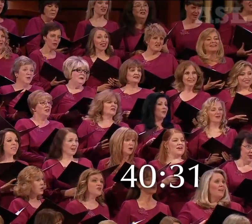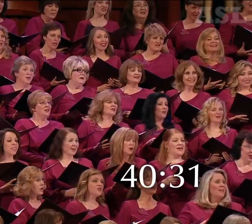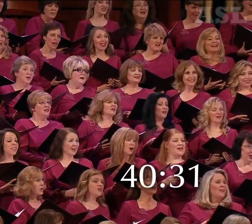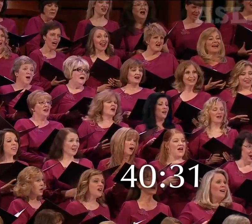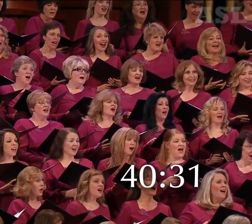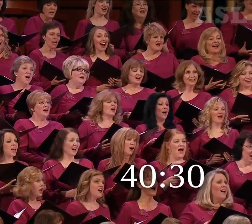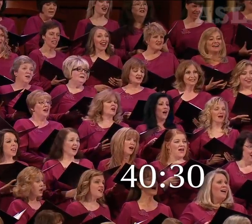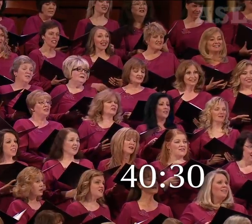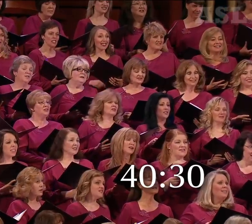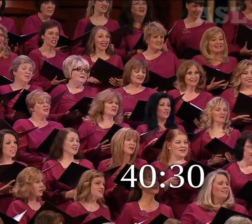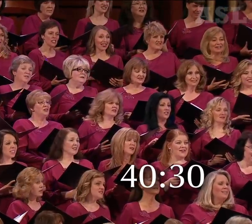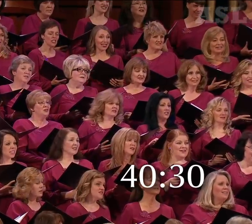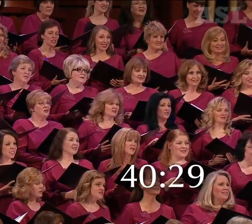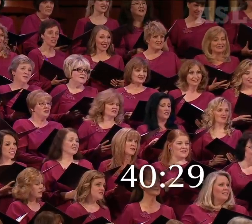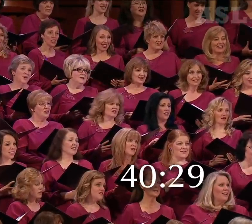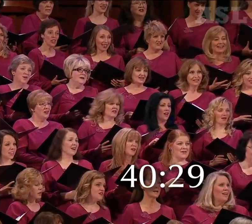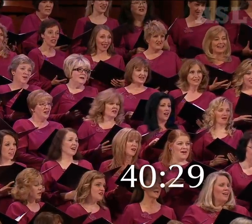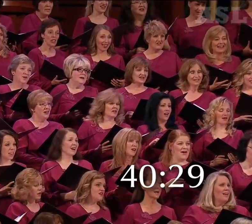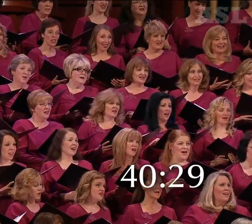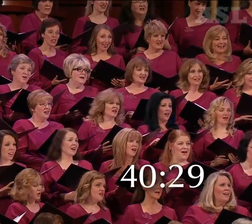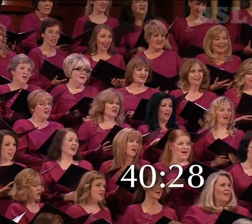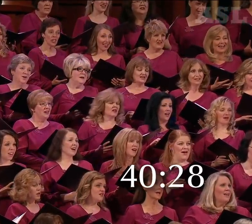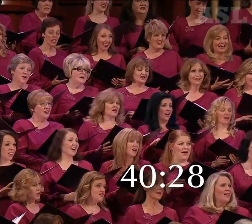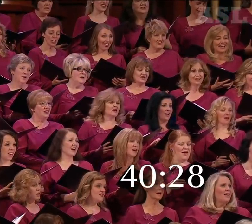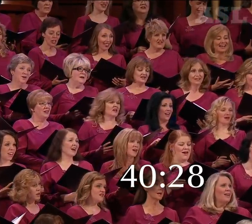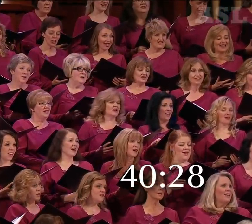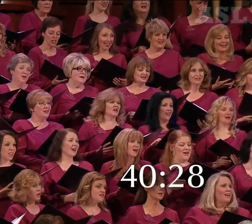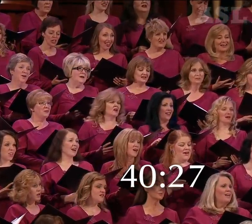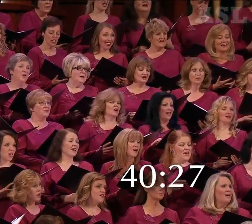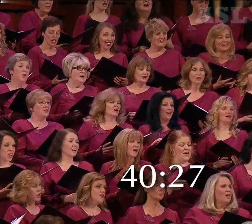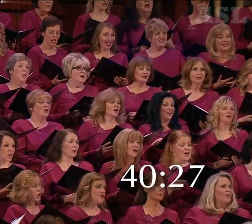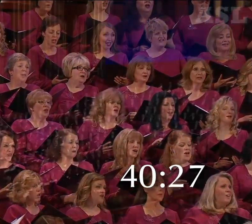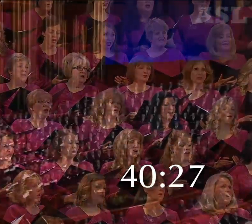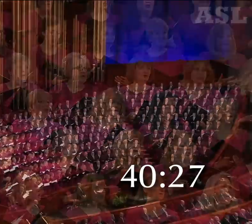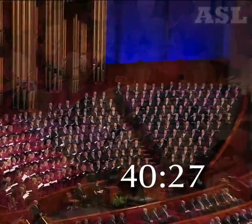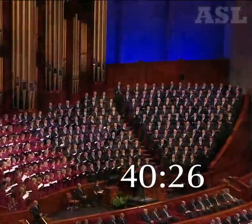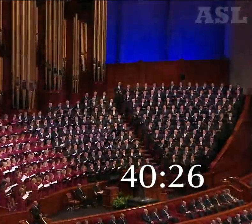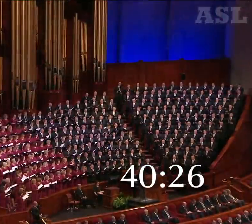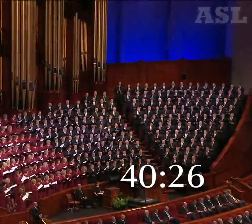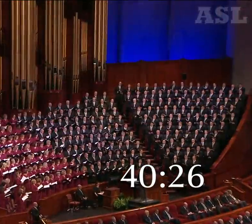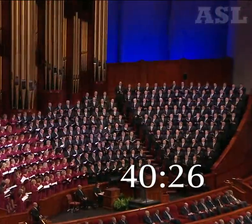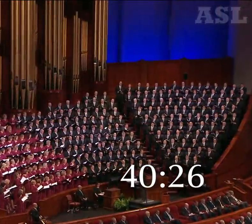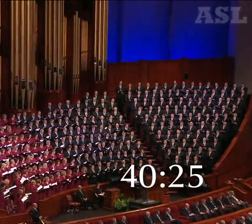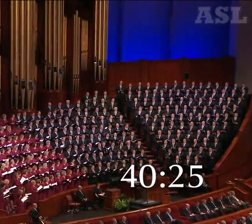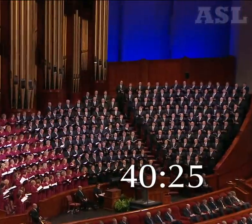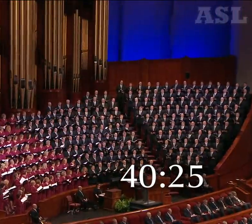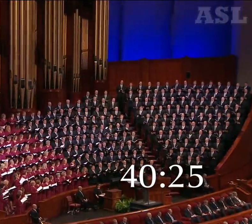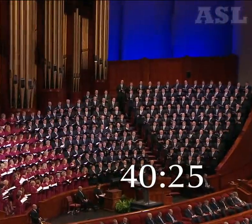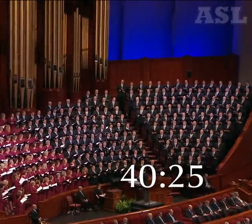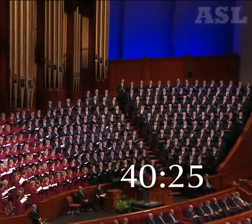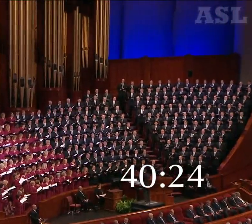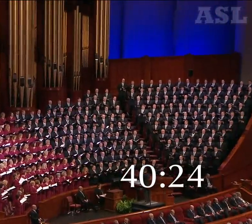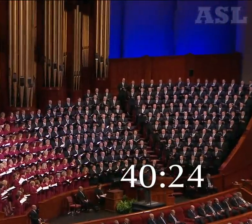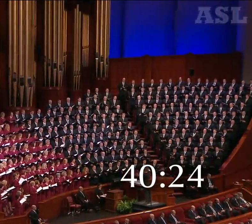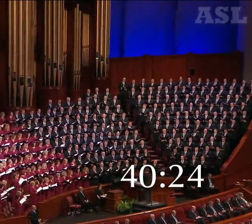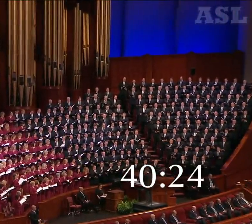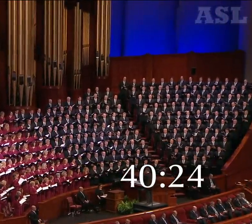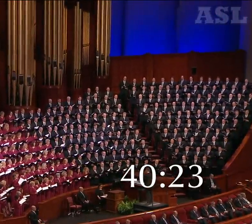CLOSED CAPTION CHANNEL OF THE CHURCH OF JESUS CHRIST OF LATTER-DAY SAINTS.